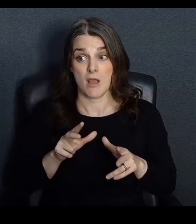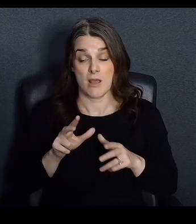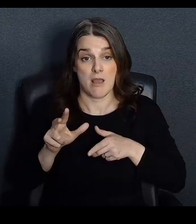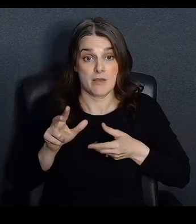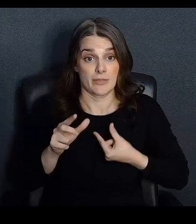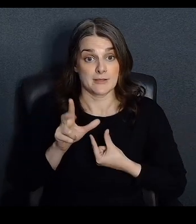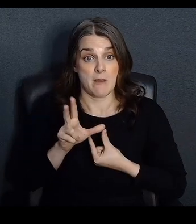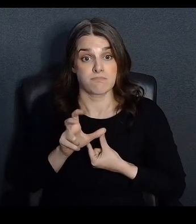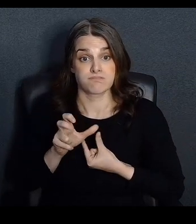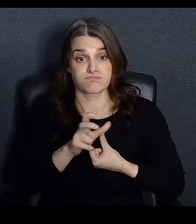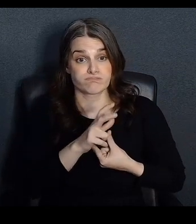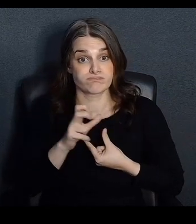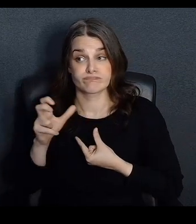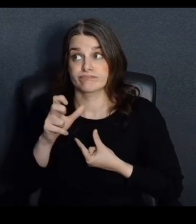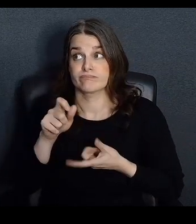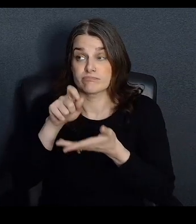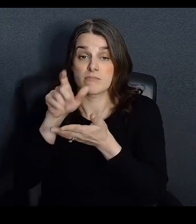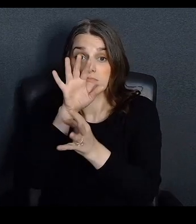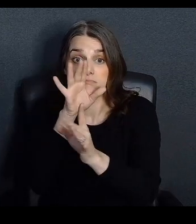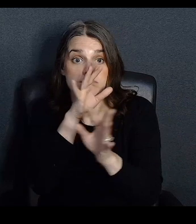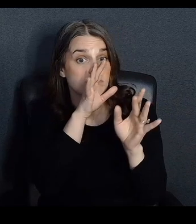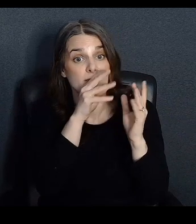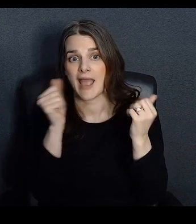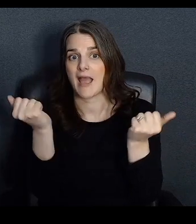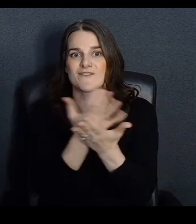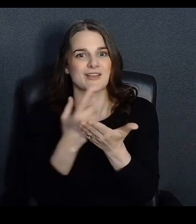around you, and transcribes it into written notes.